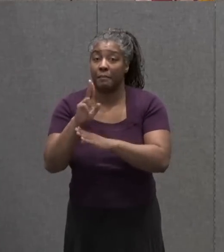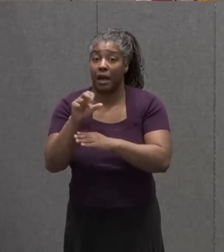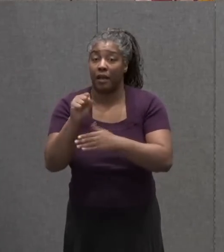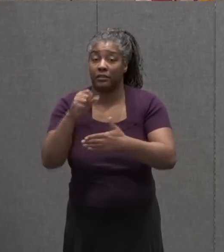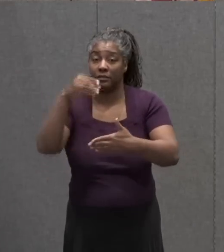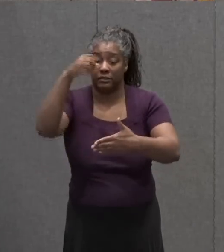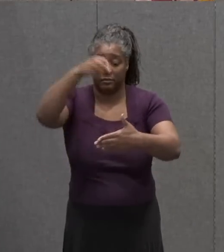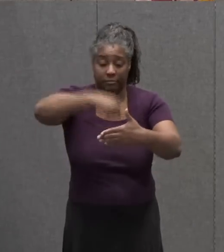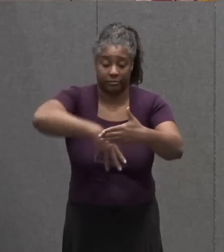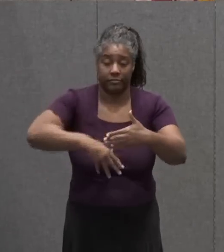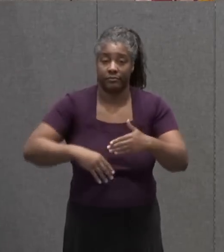the stop sign,